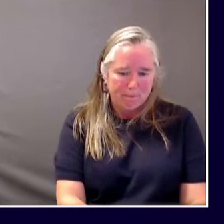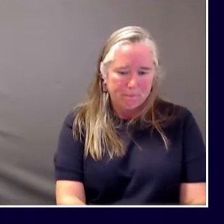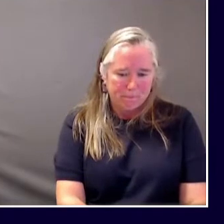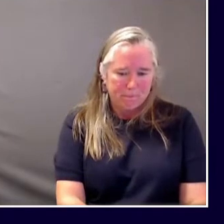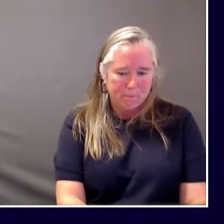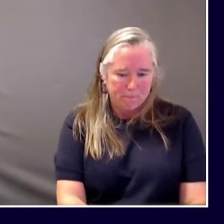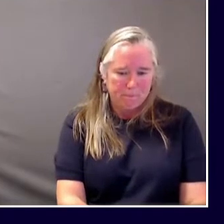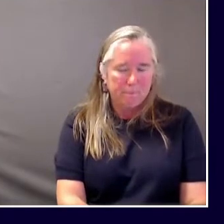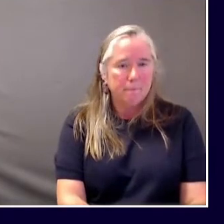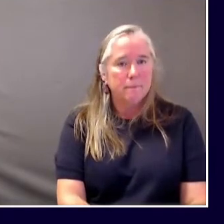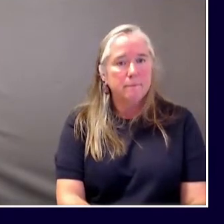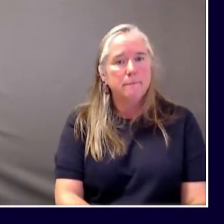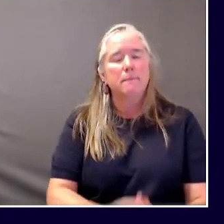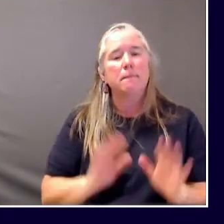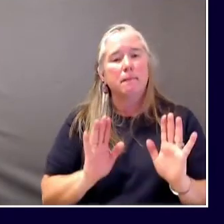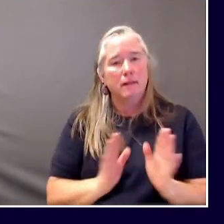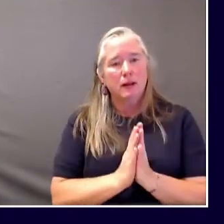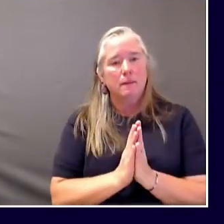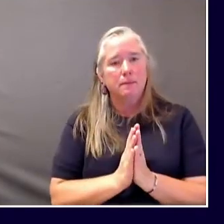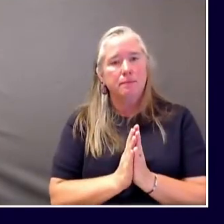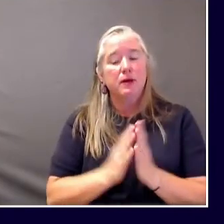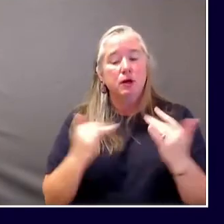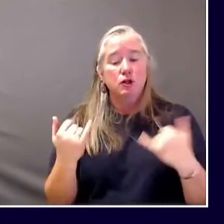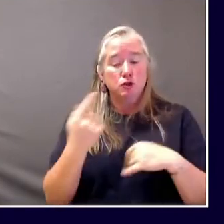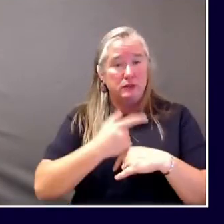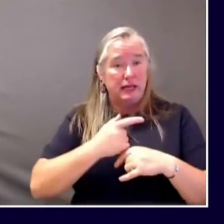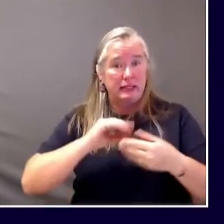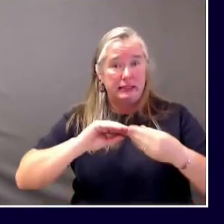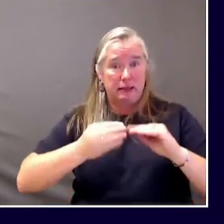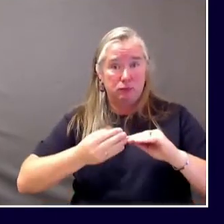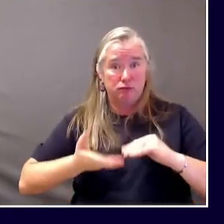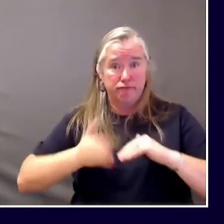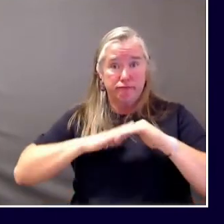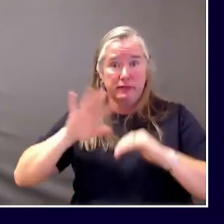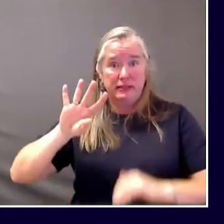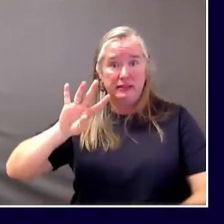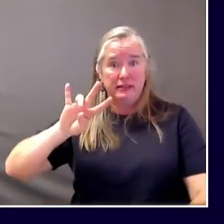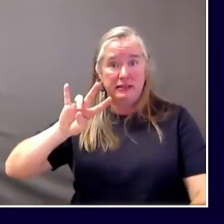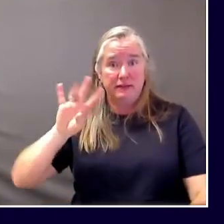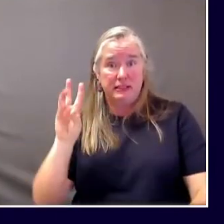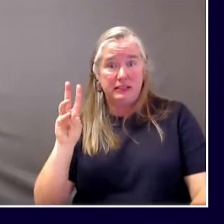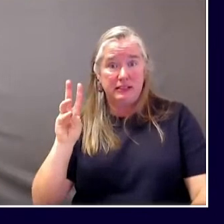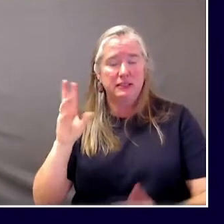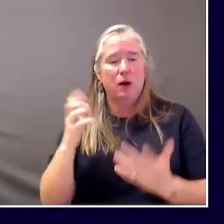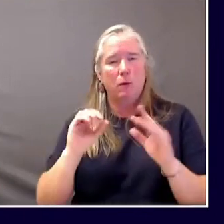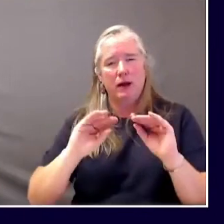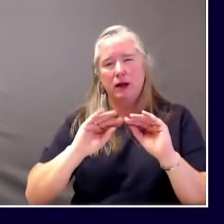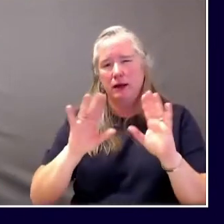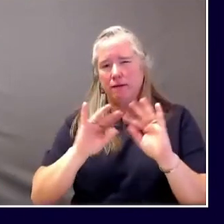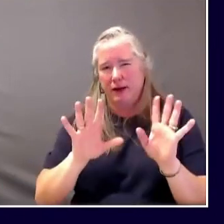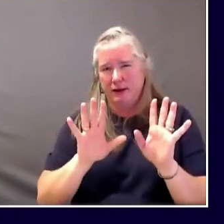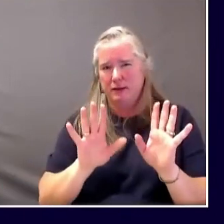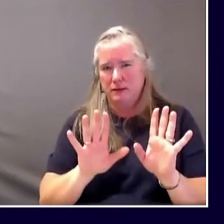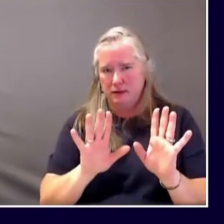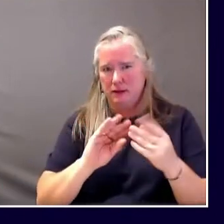about the number of cases that we had today and I just wanted to take a very brief moment to